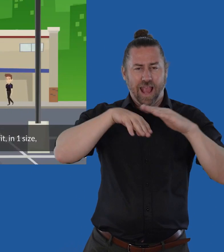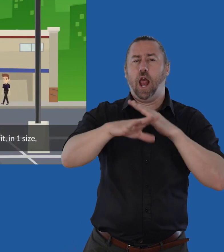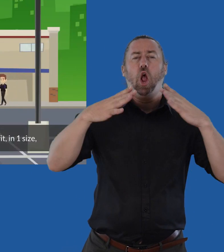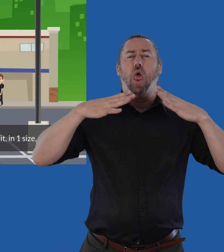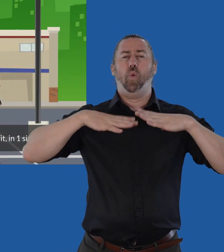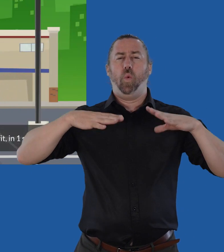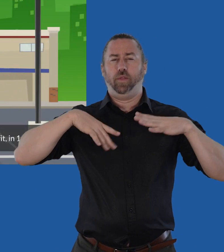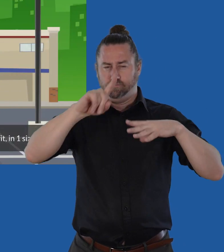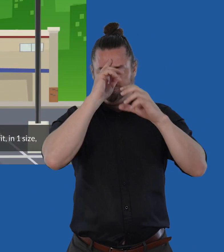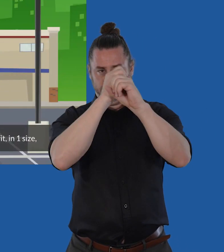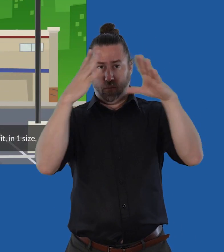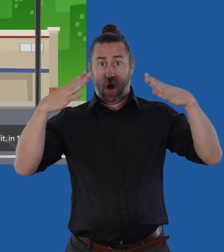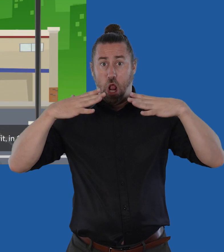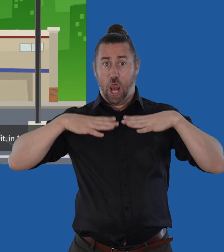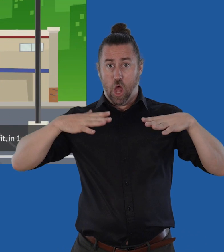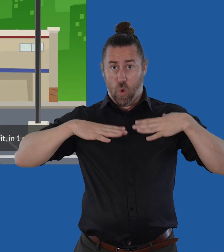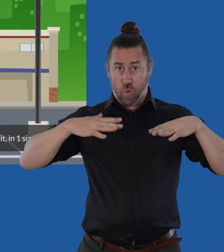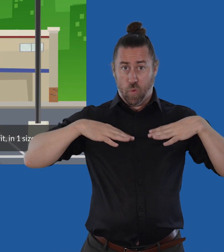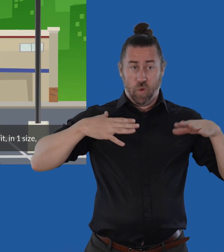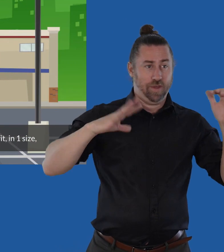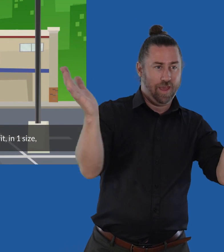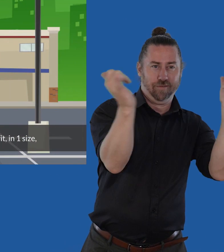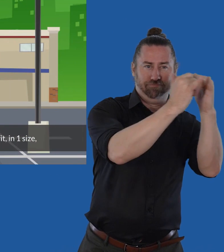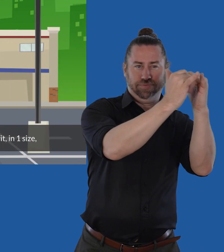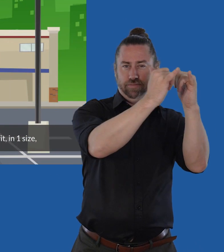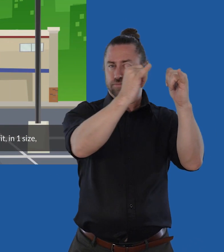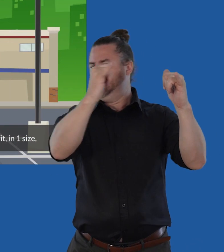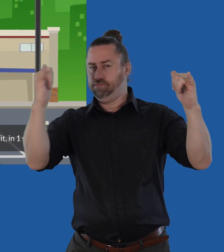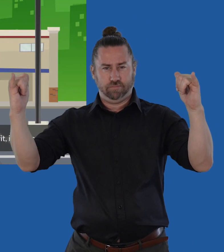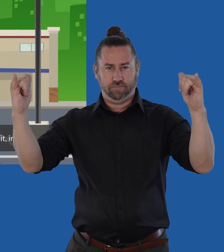and all that was on sale was one type of outfit,